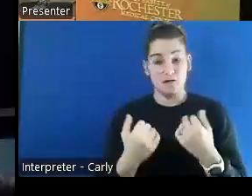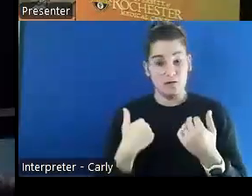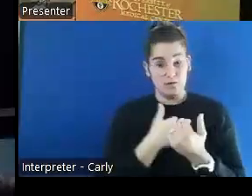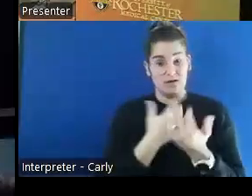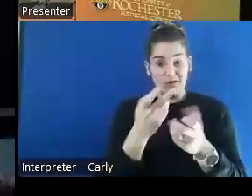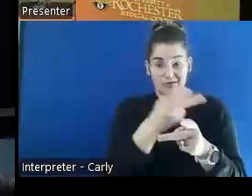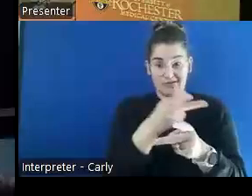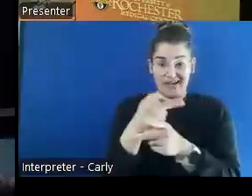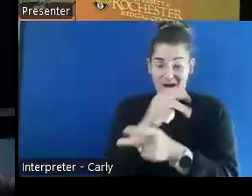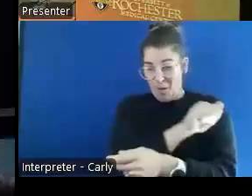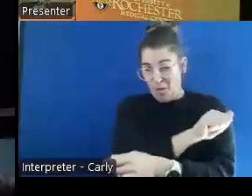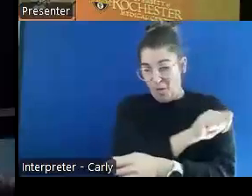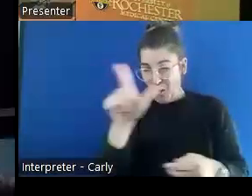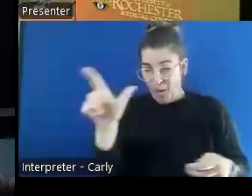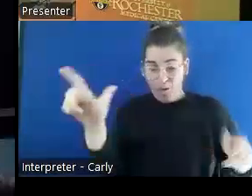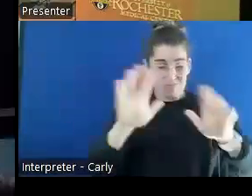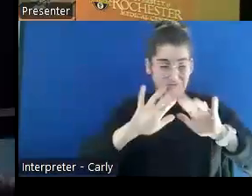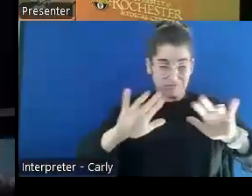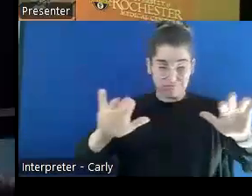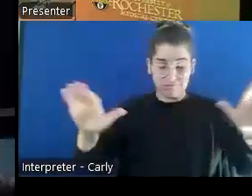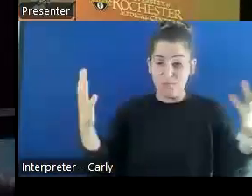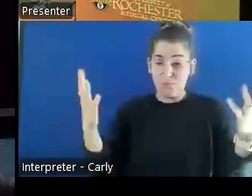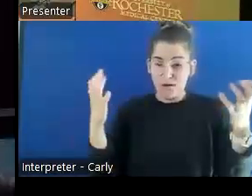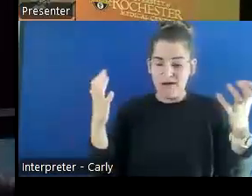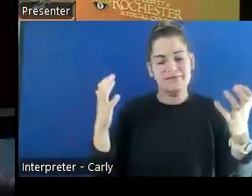all walks of life who have different psychiatric illnesses we really are focusing particularly